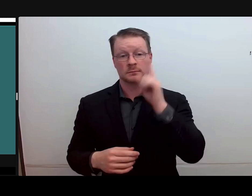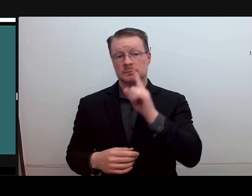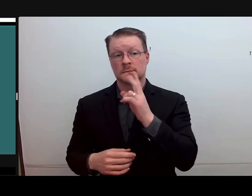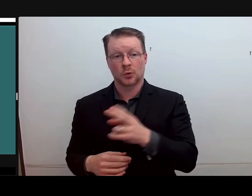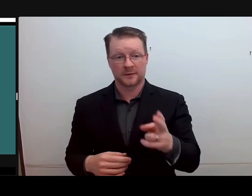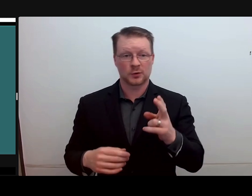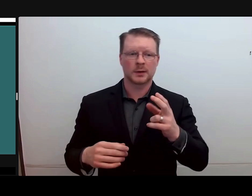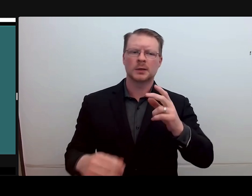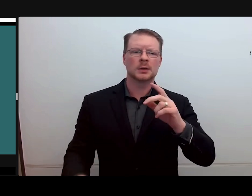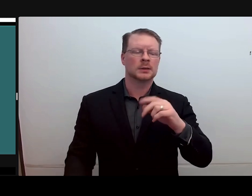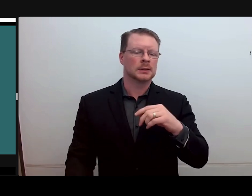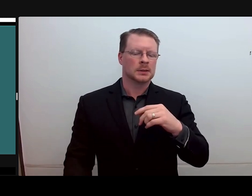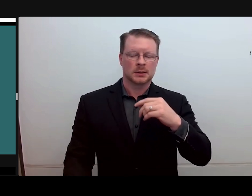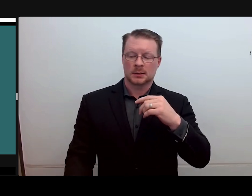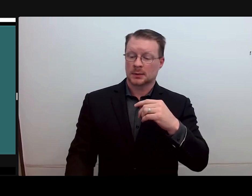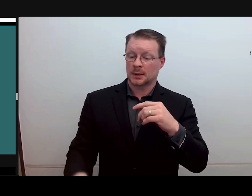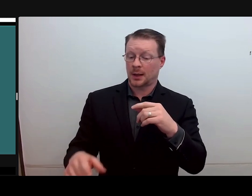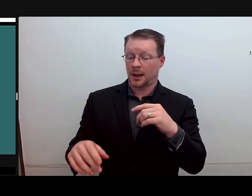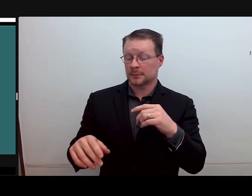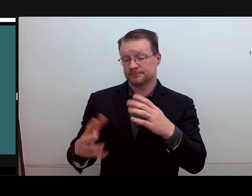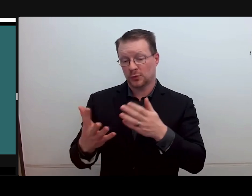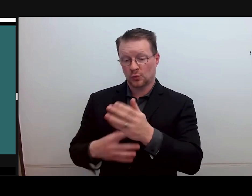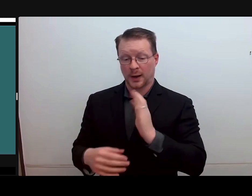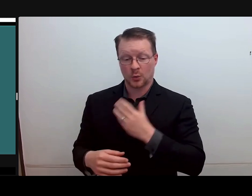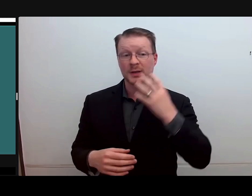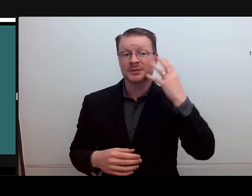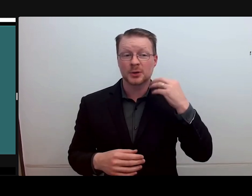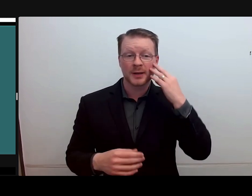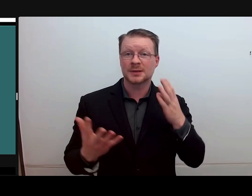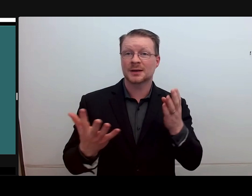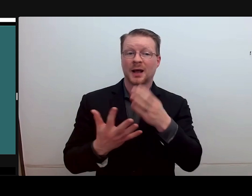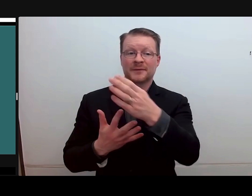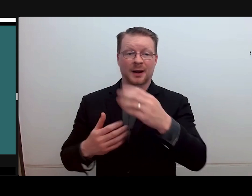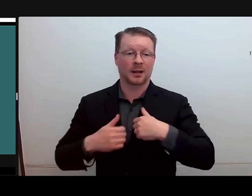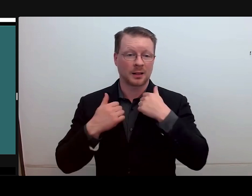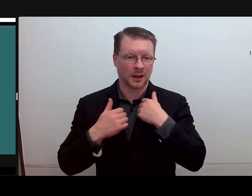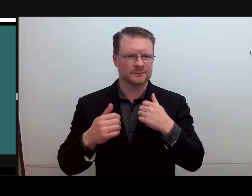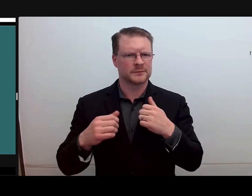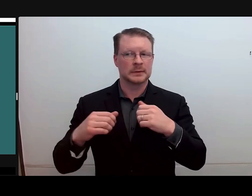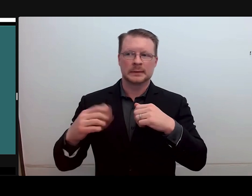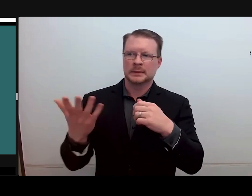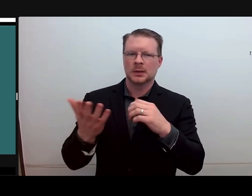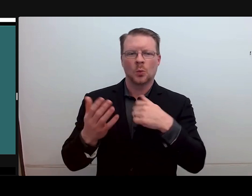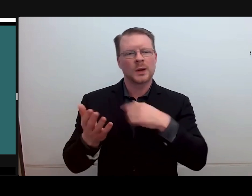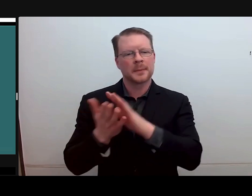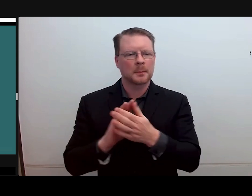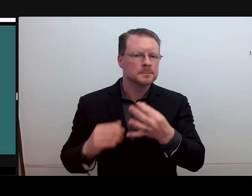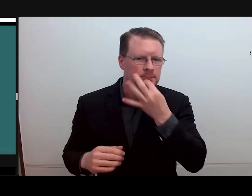I believe that we, as deaf and hard-of-hearing people, through our experiences navigating life,